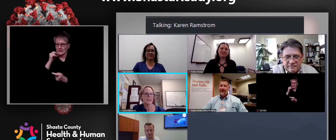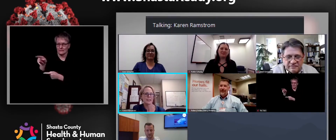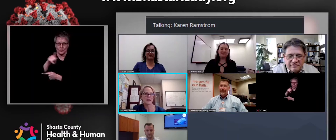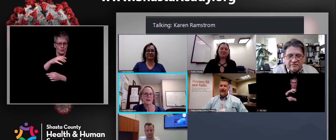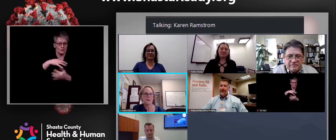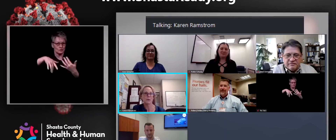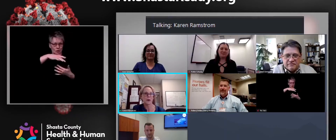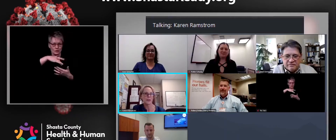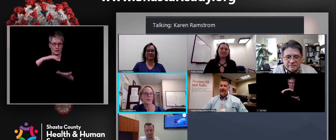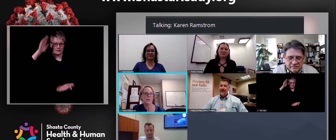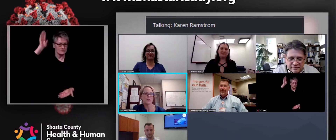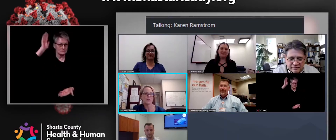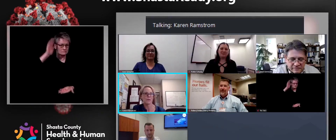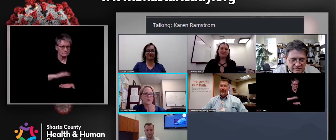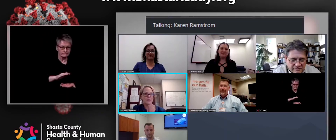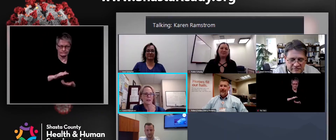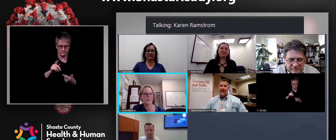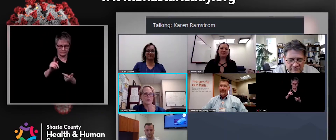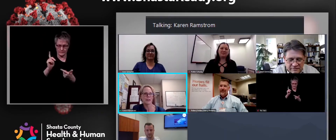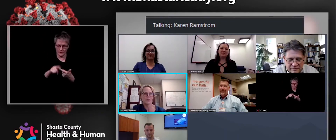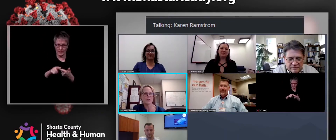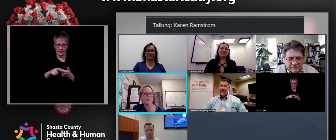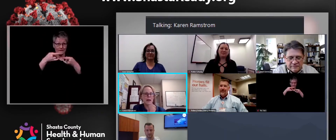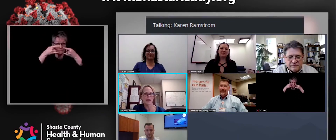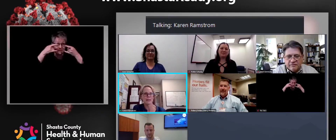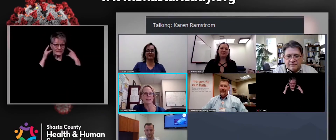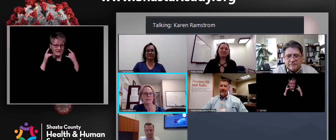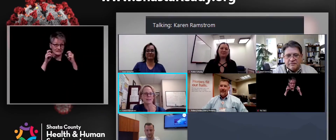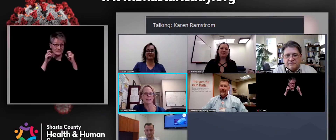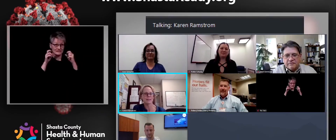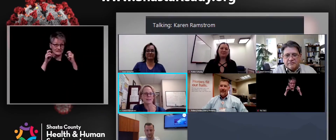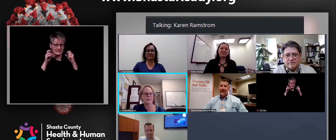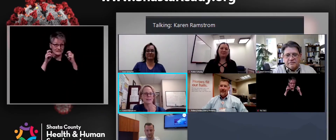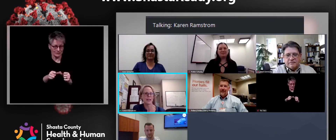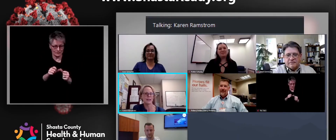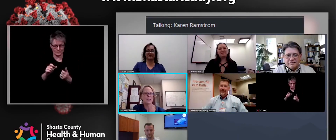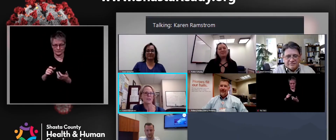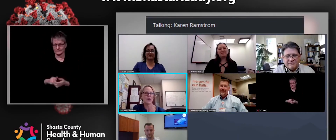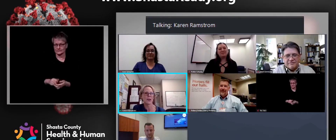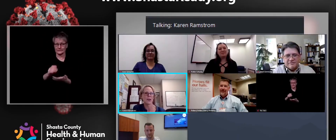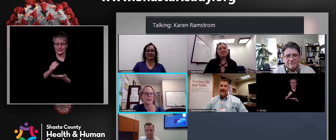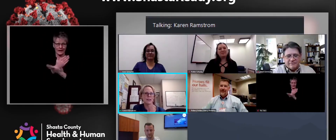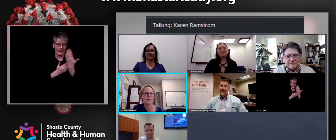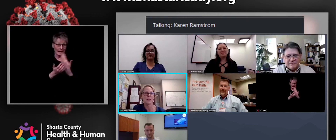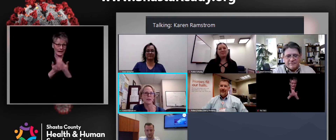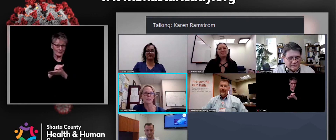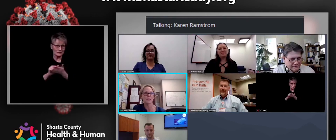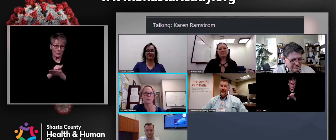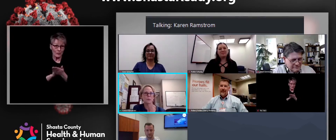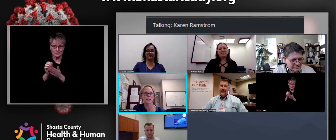wearing your face covering or your mask, you're washing your hands a lot, all of those things